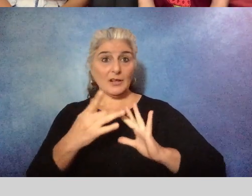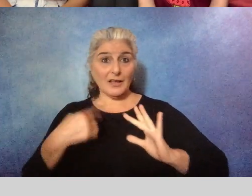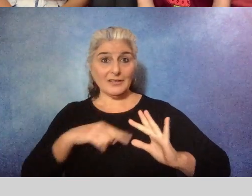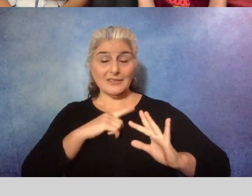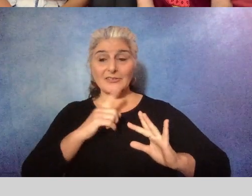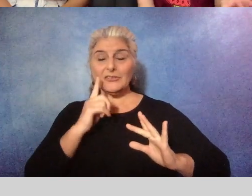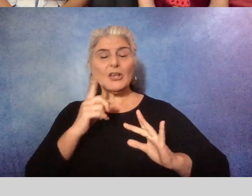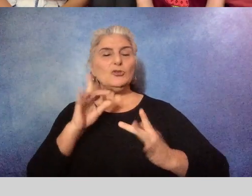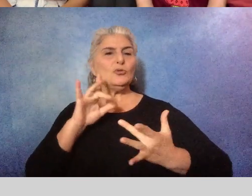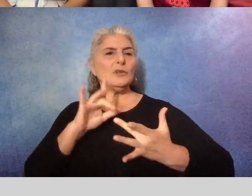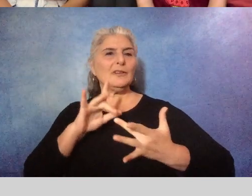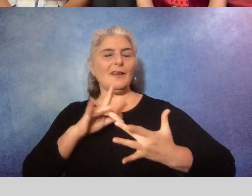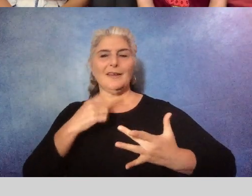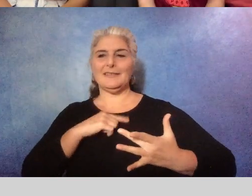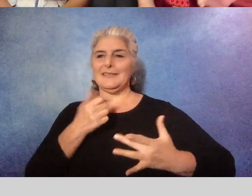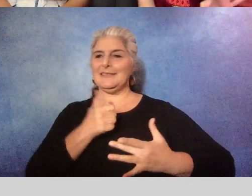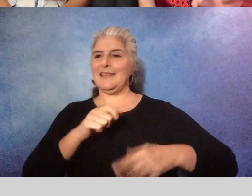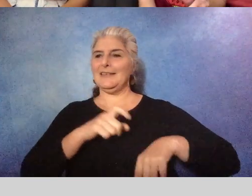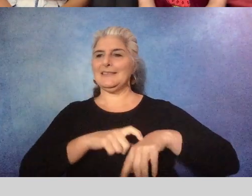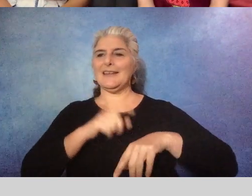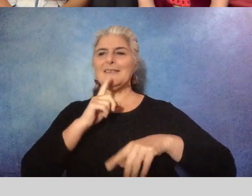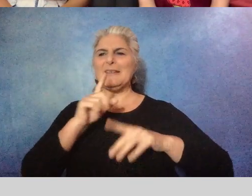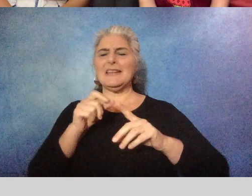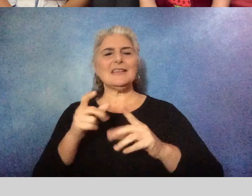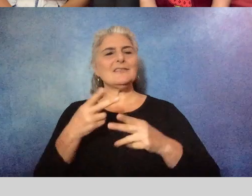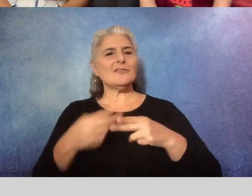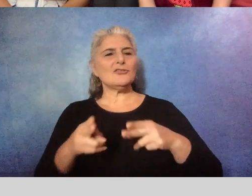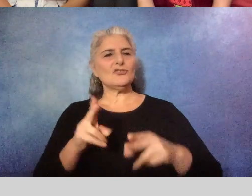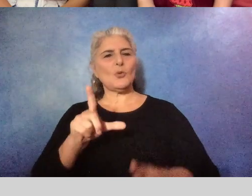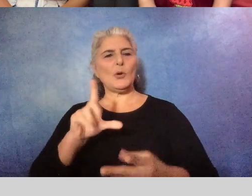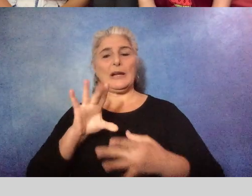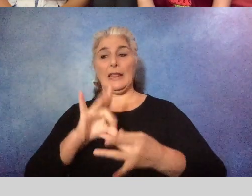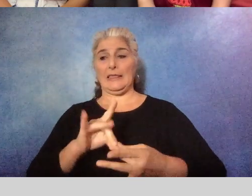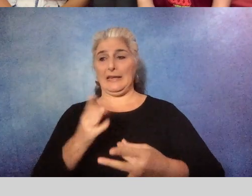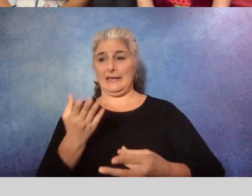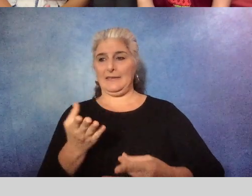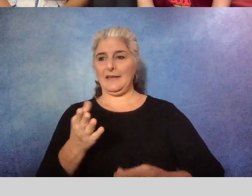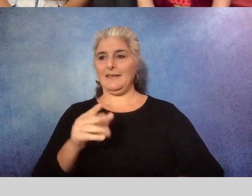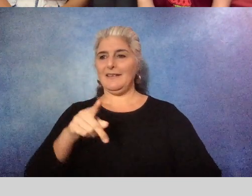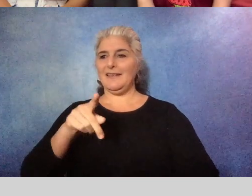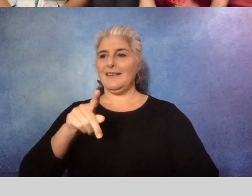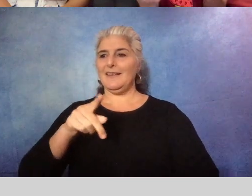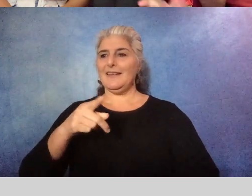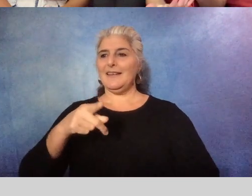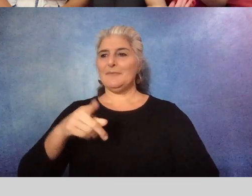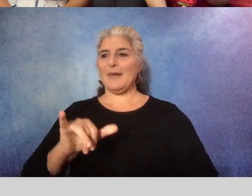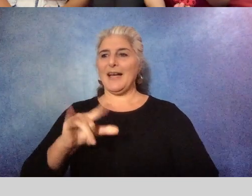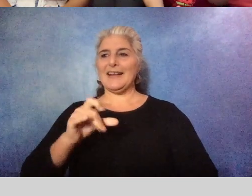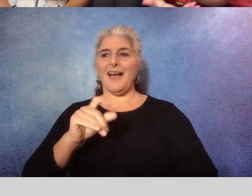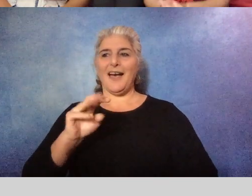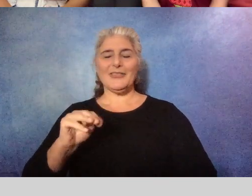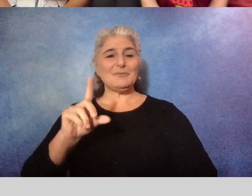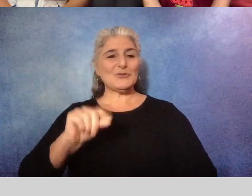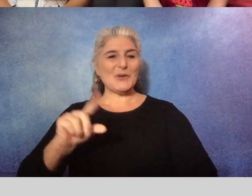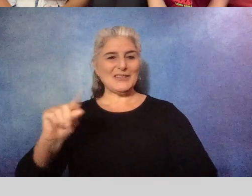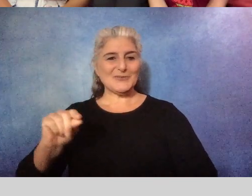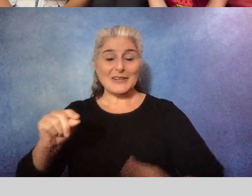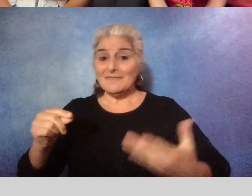That's the shortlink there, the Pygotham 2020. And that's it. Thank you very much.